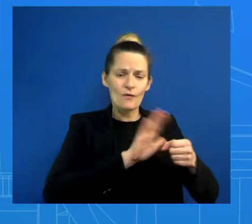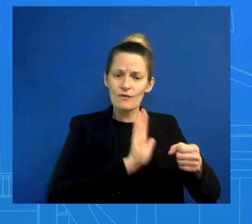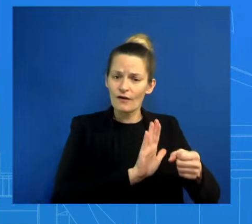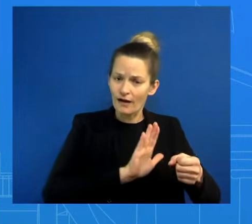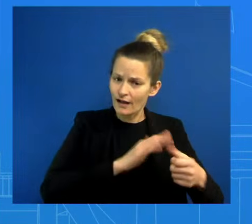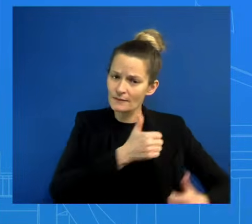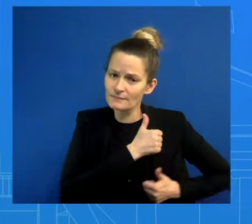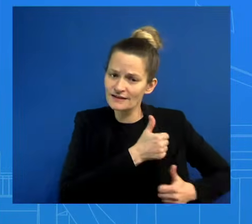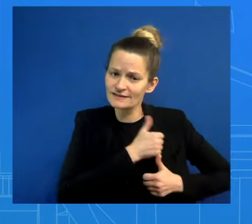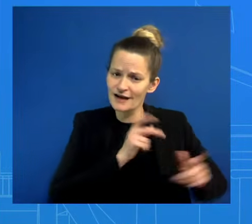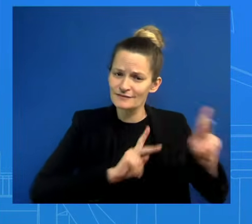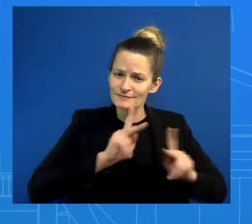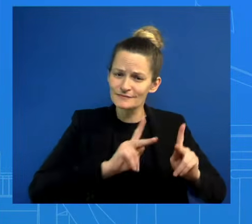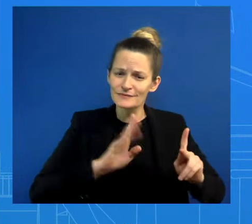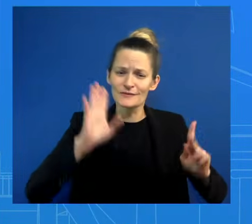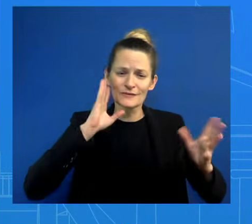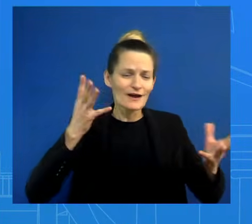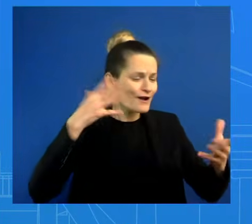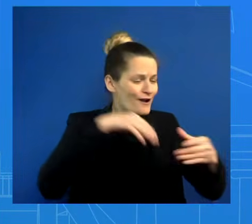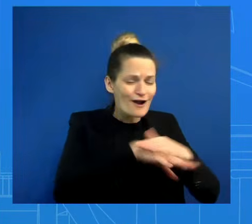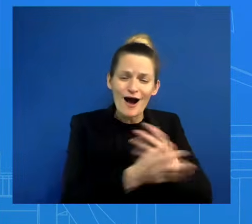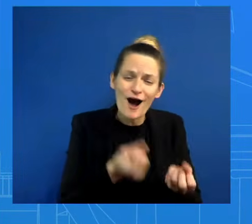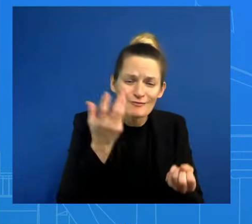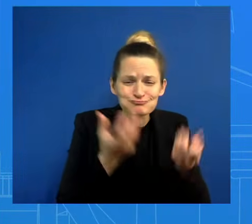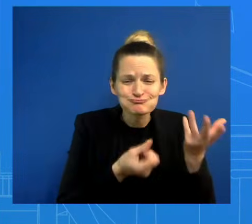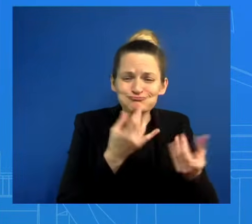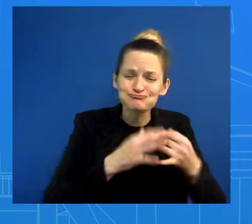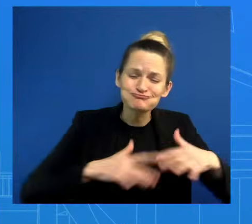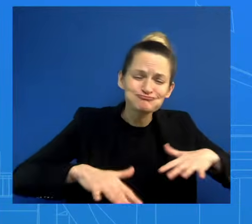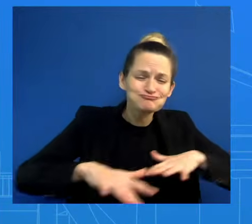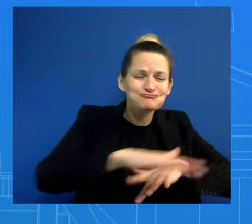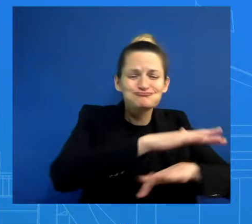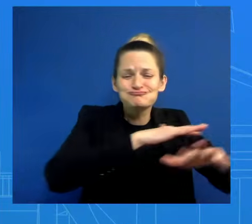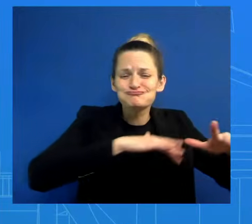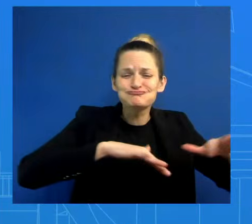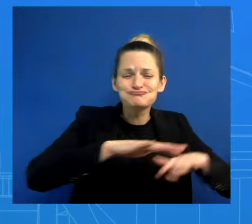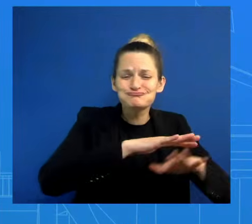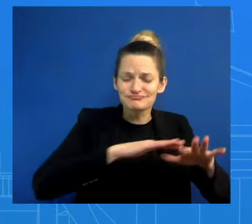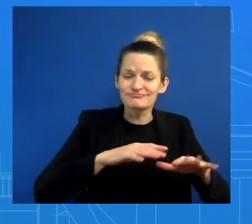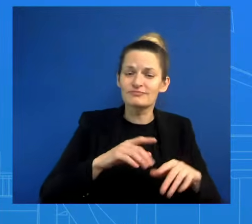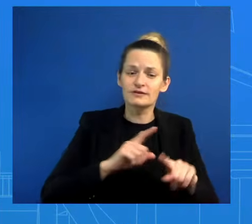in need ahead of the holidays. This engagement is part of the First Lady's